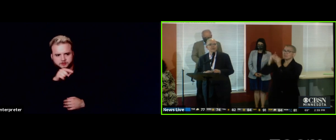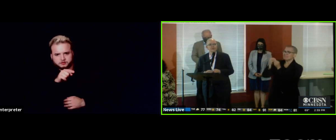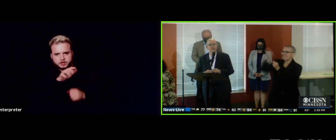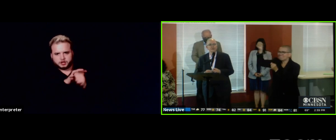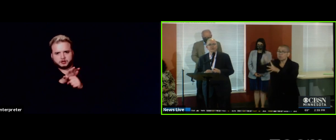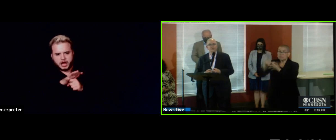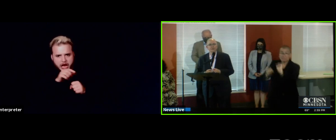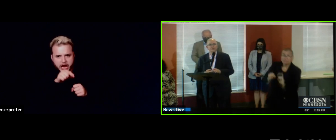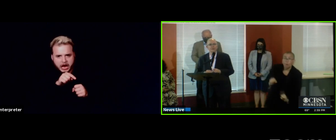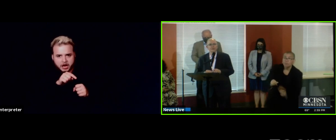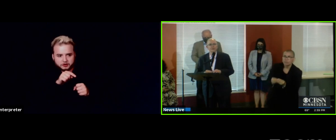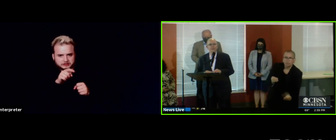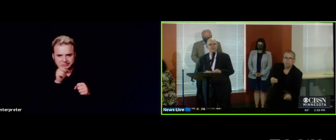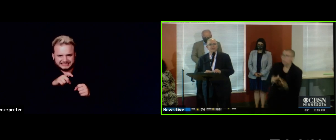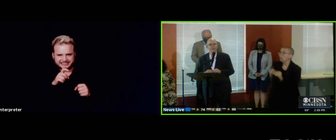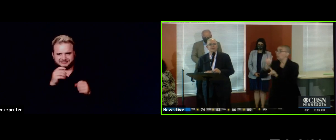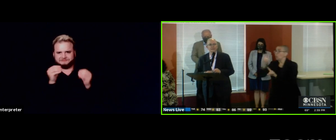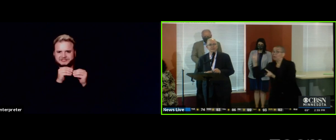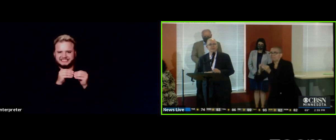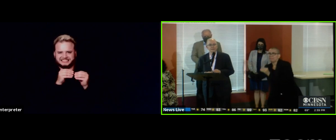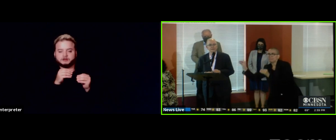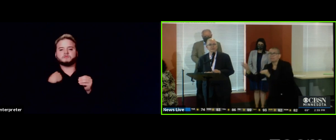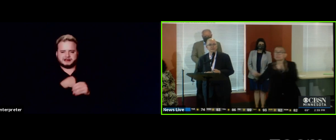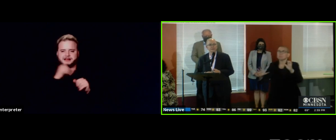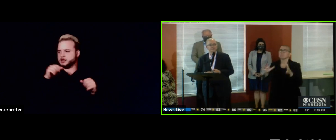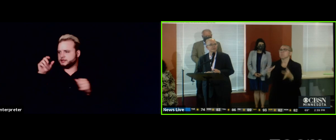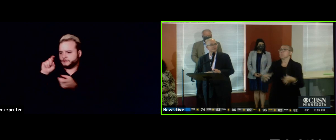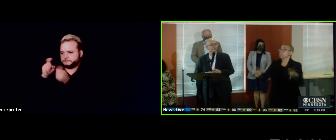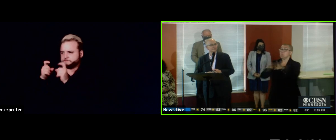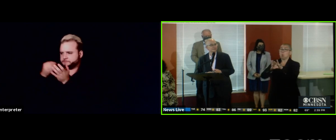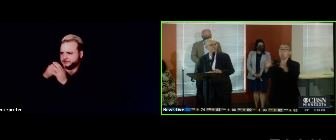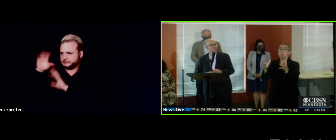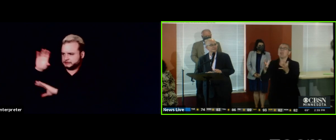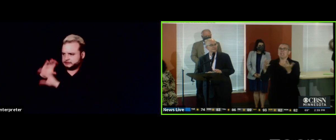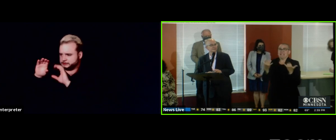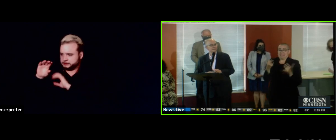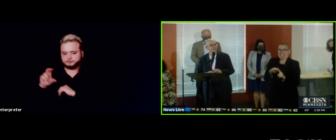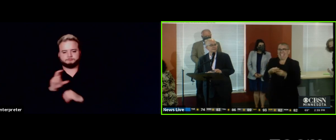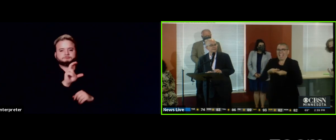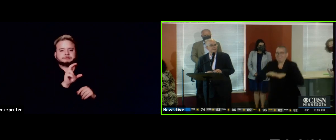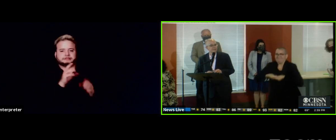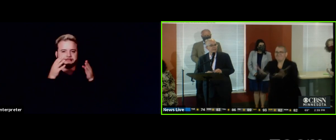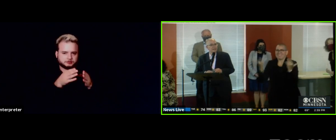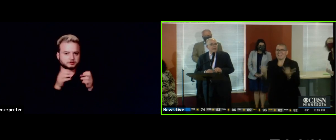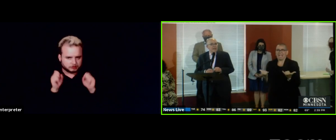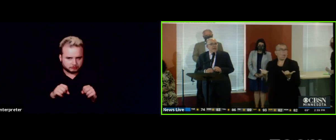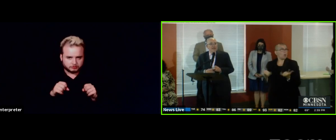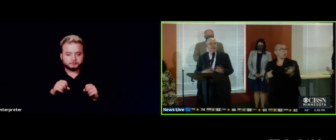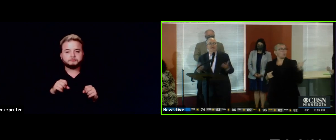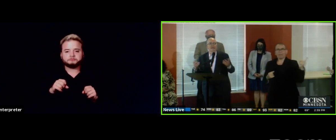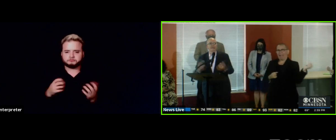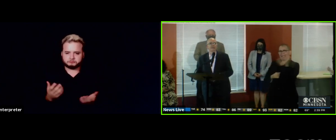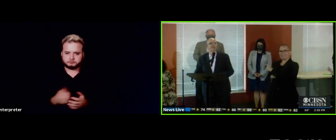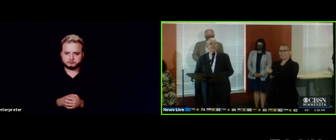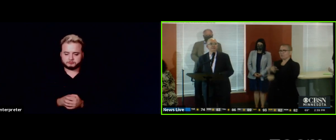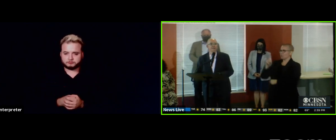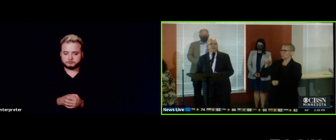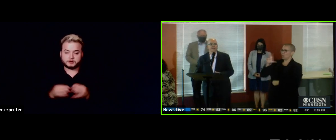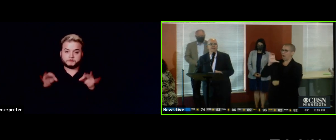shifting, but the most important thing right now is we gotta get it out there before, and